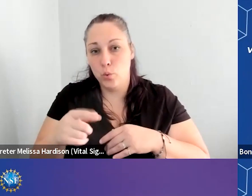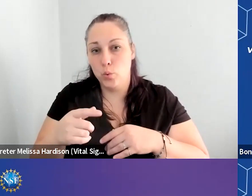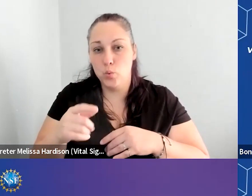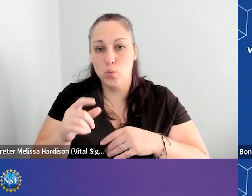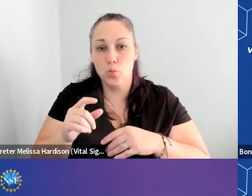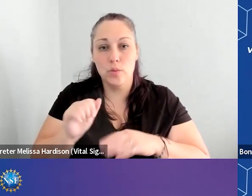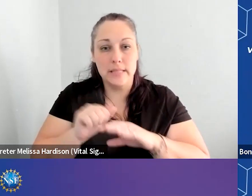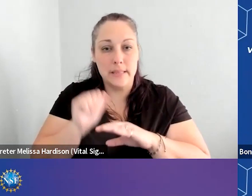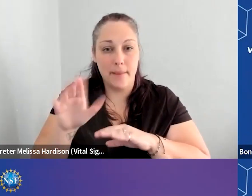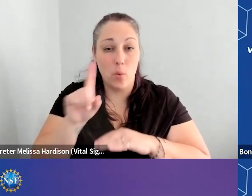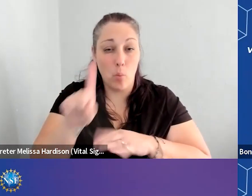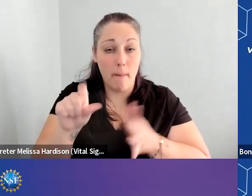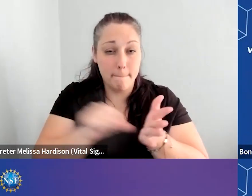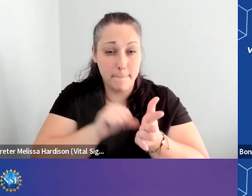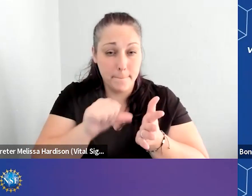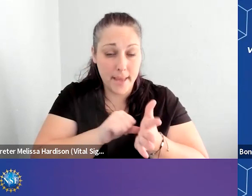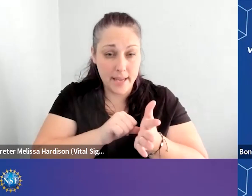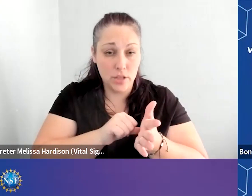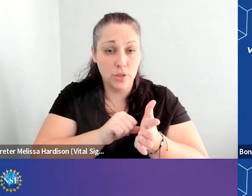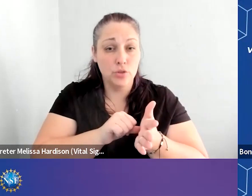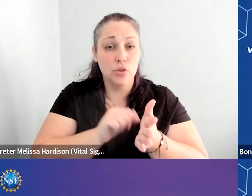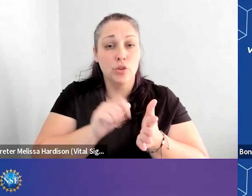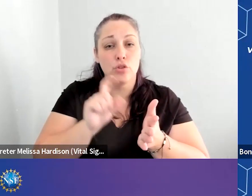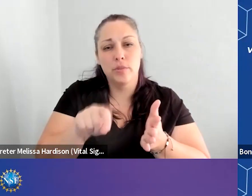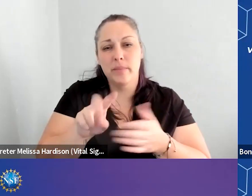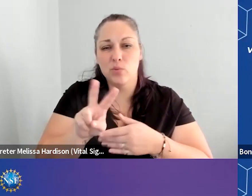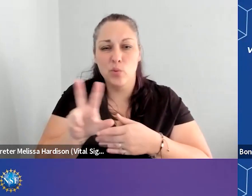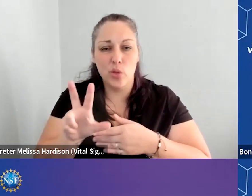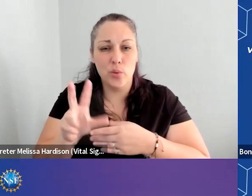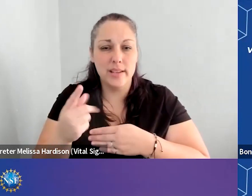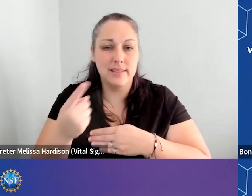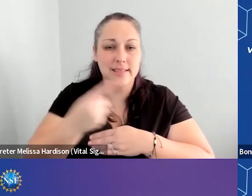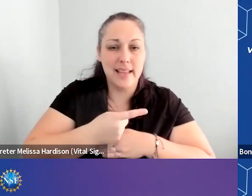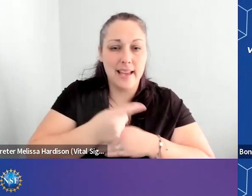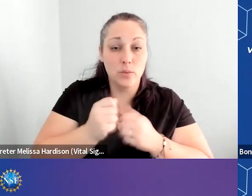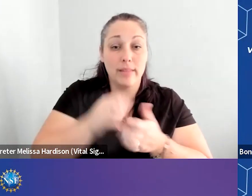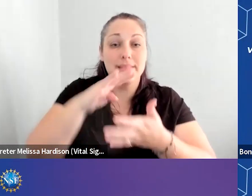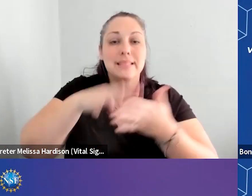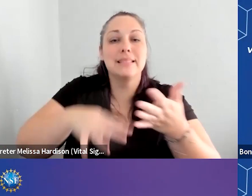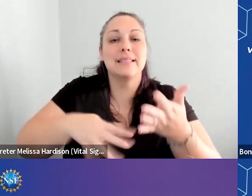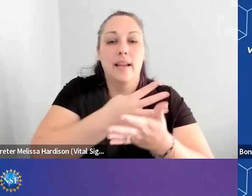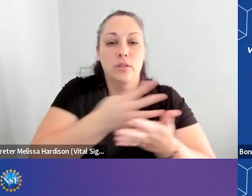that you should hear back within two to three days with regard to a schedule of when you can meet.